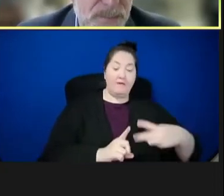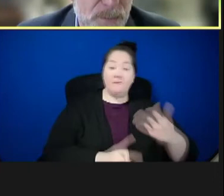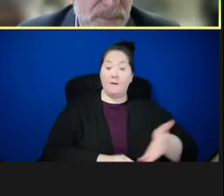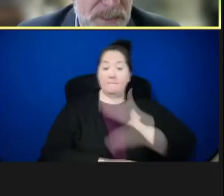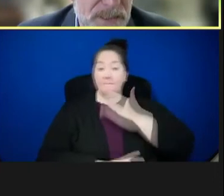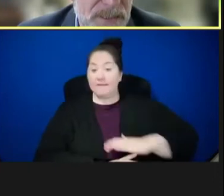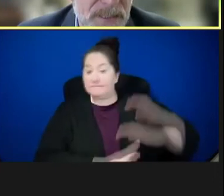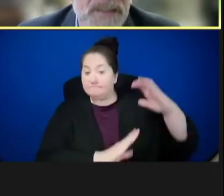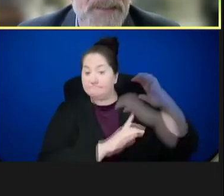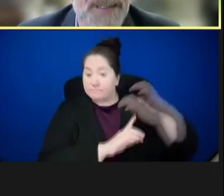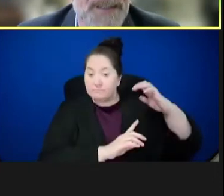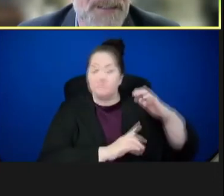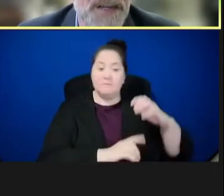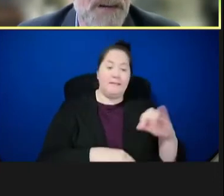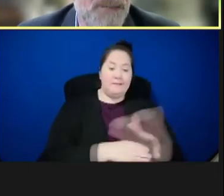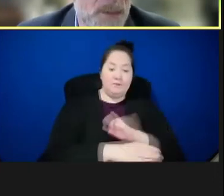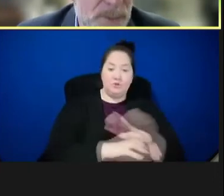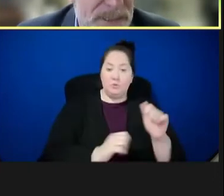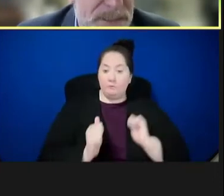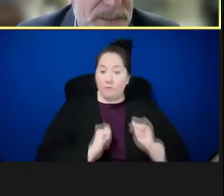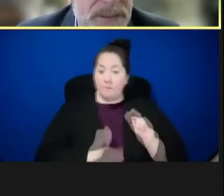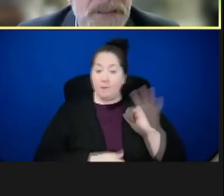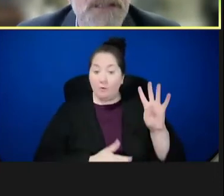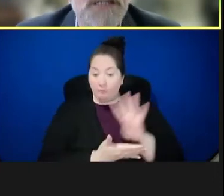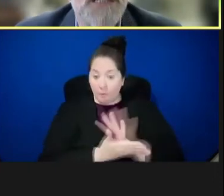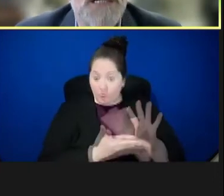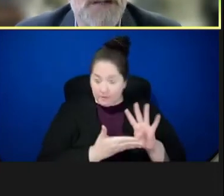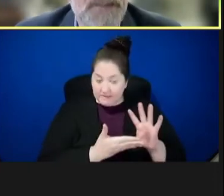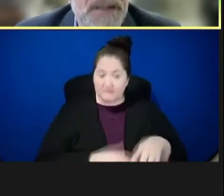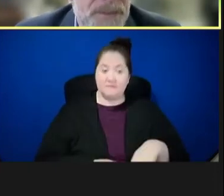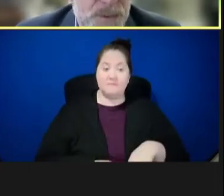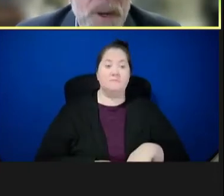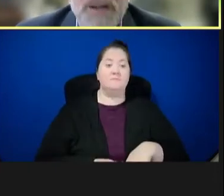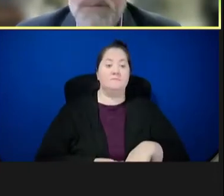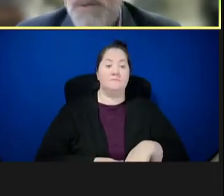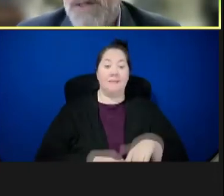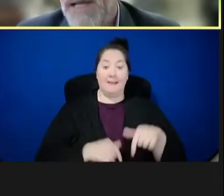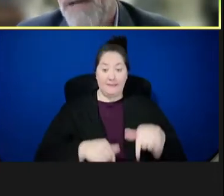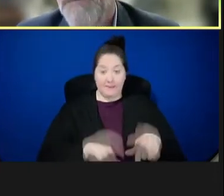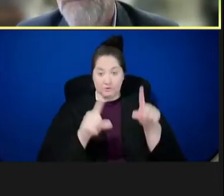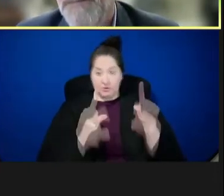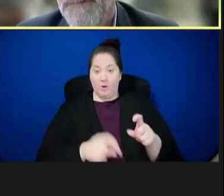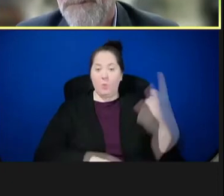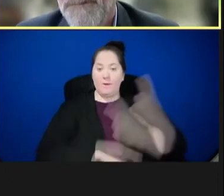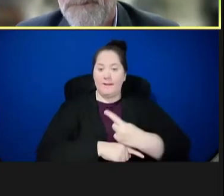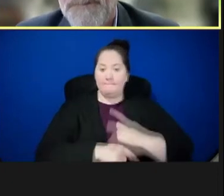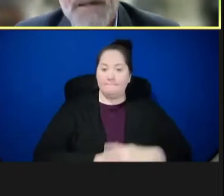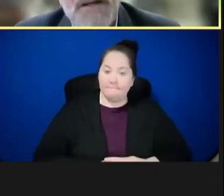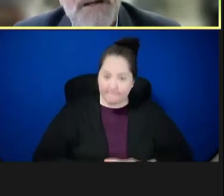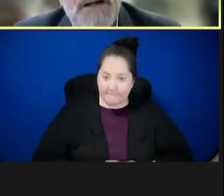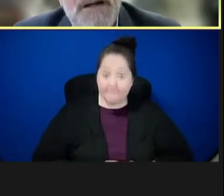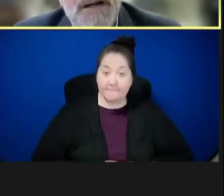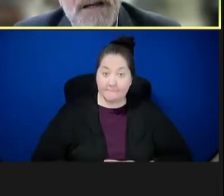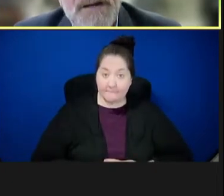performance in this context is about four weeks. In this trial, it was one day. And it